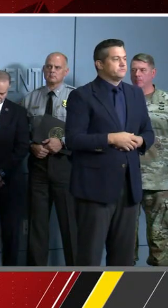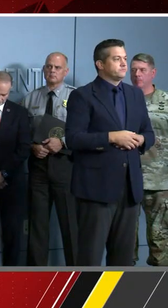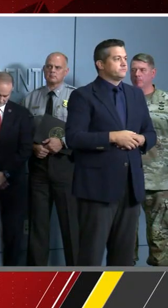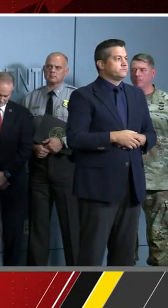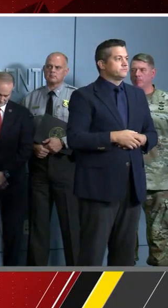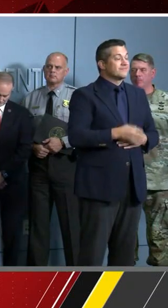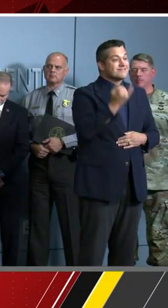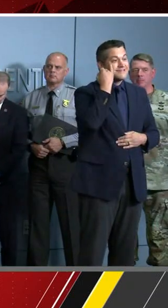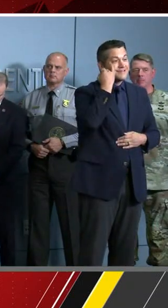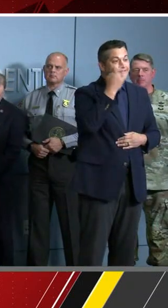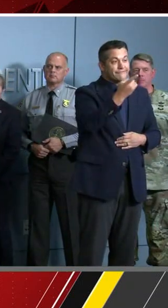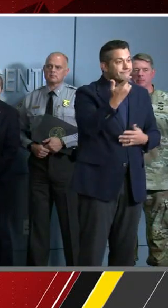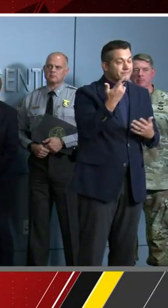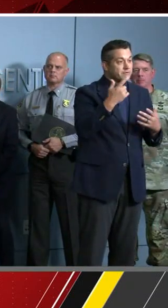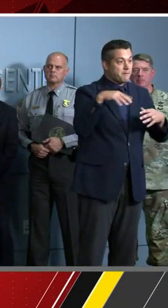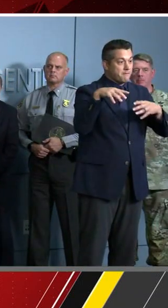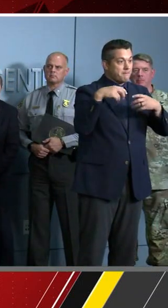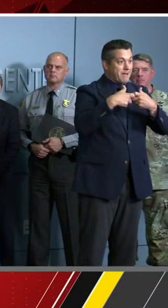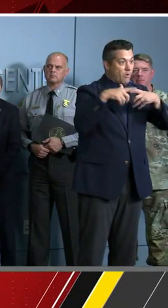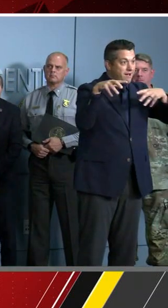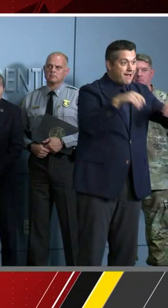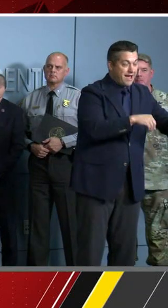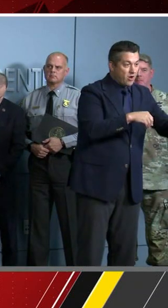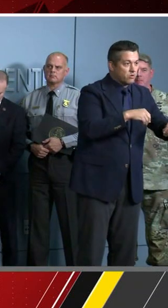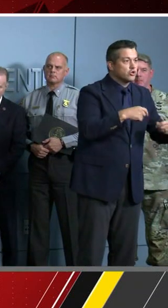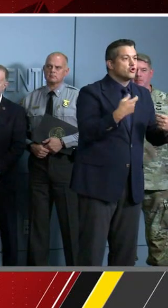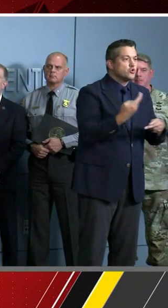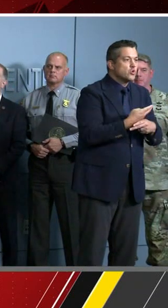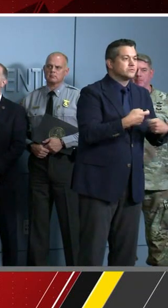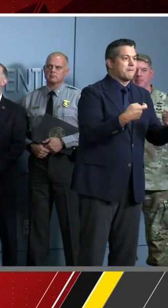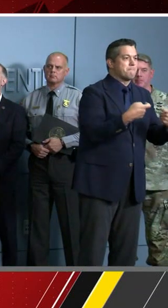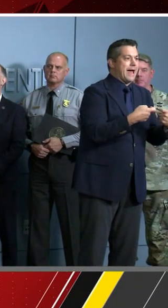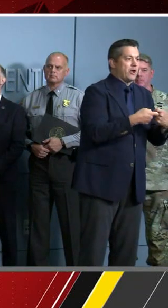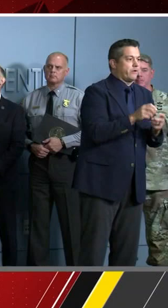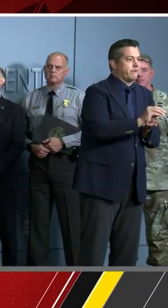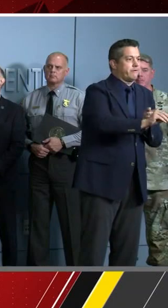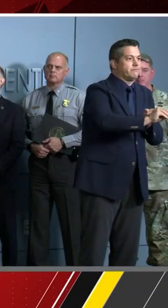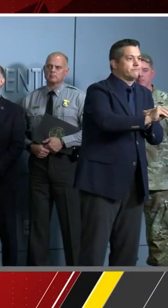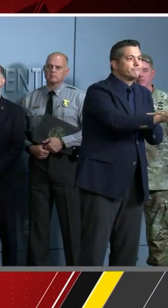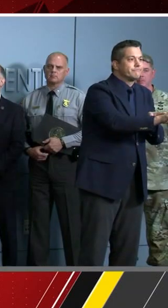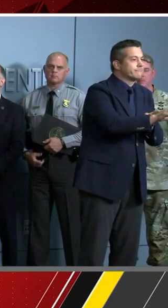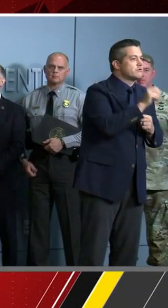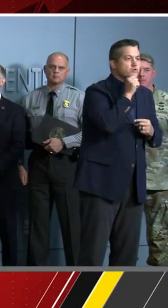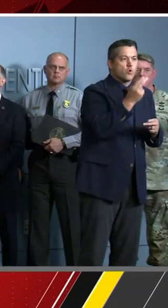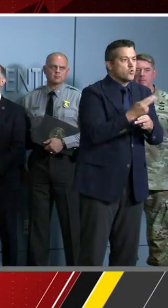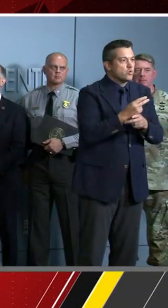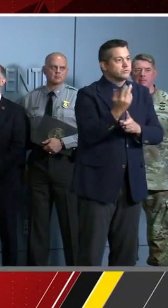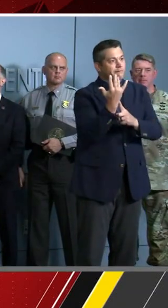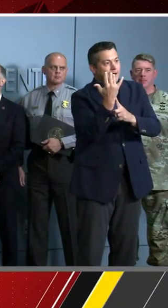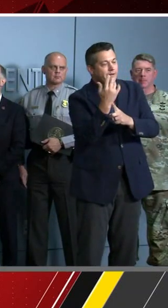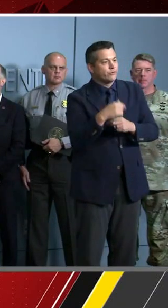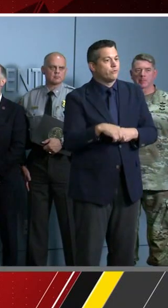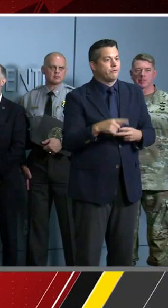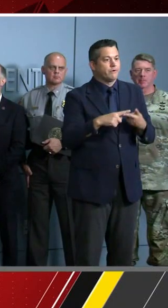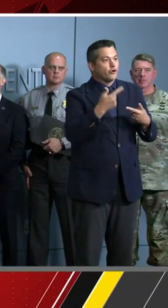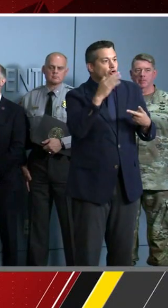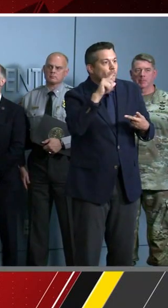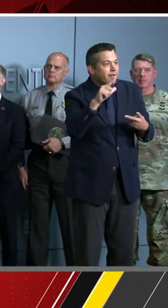powered light sources. Avoid using candles and never use a